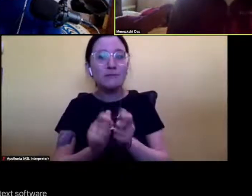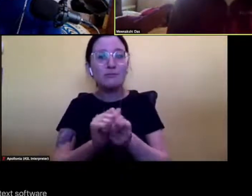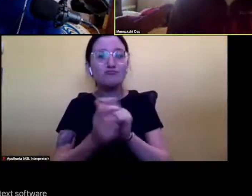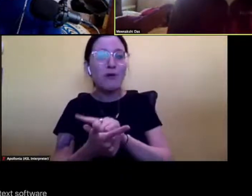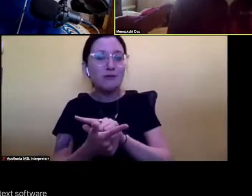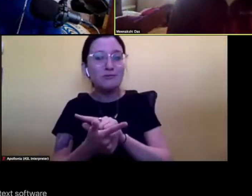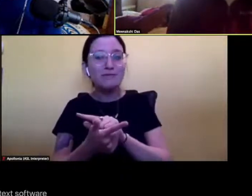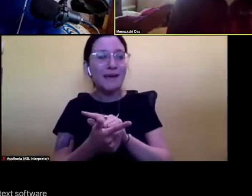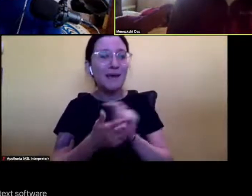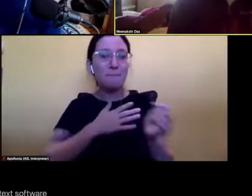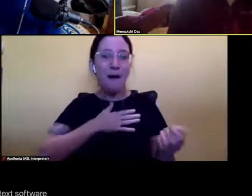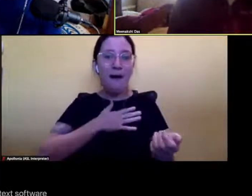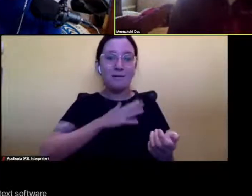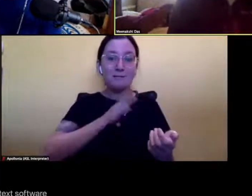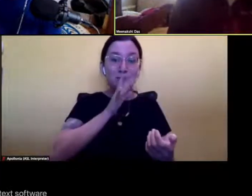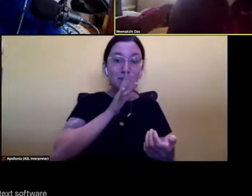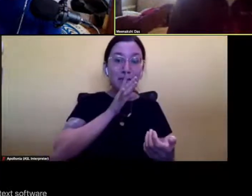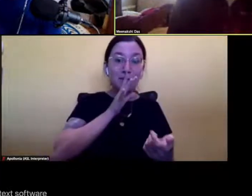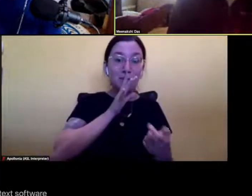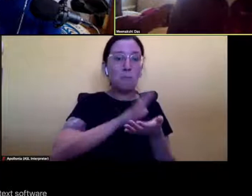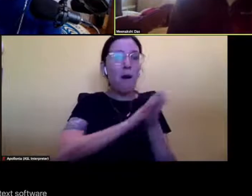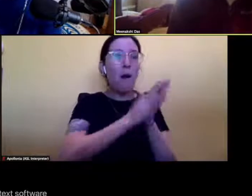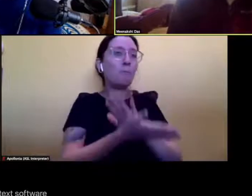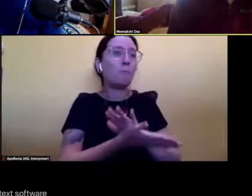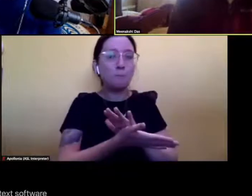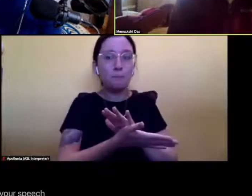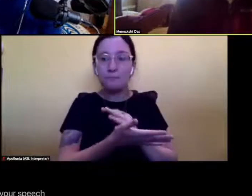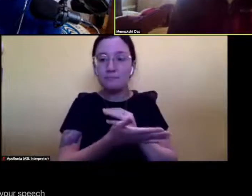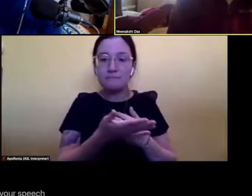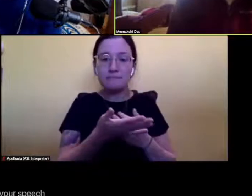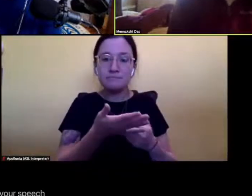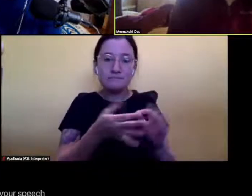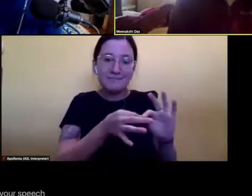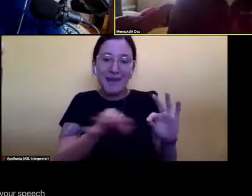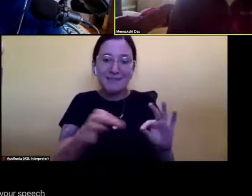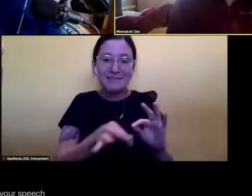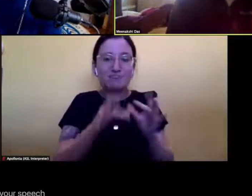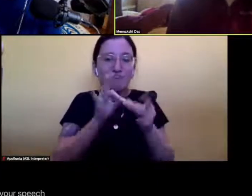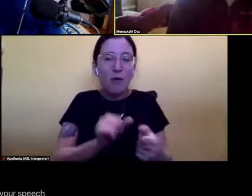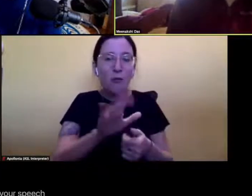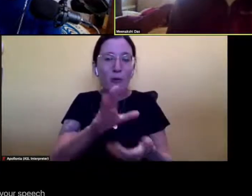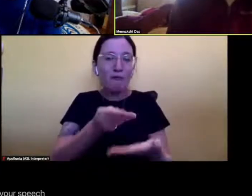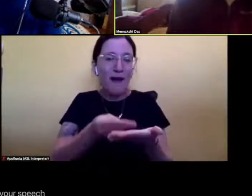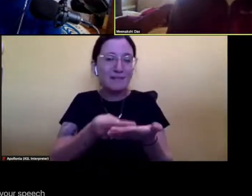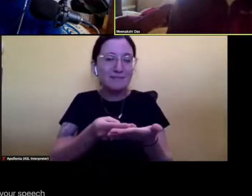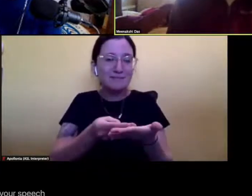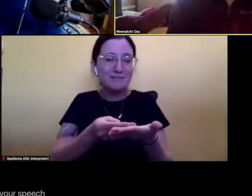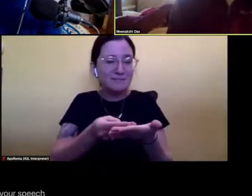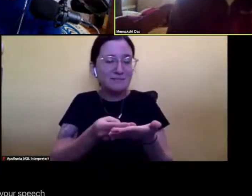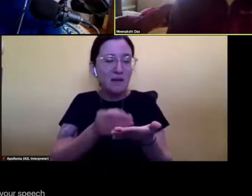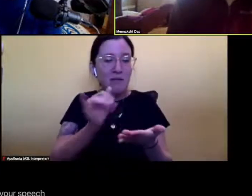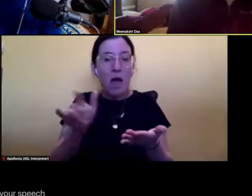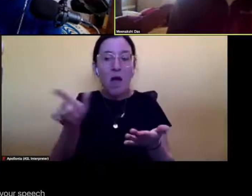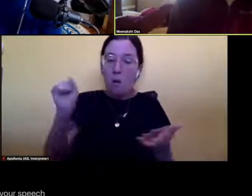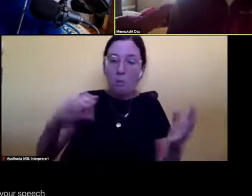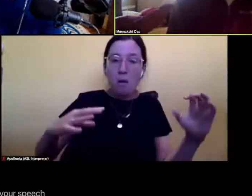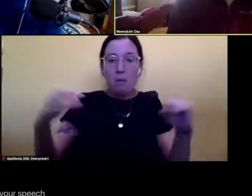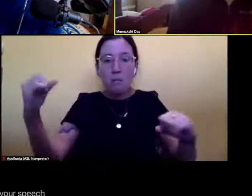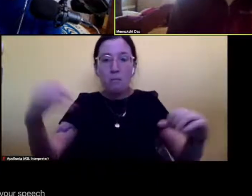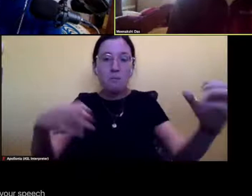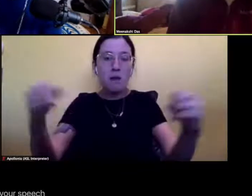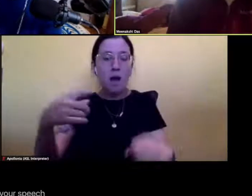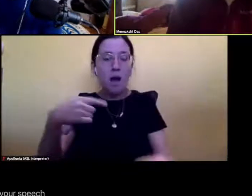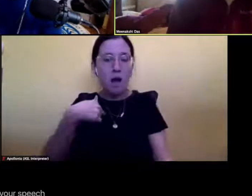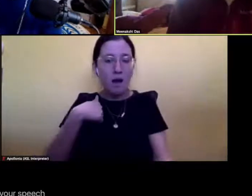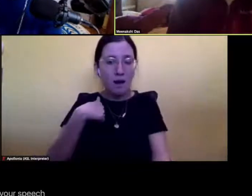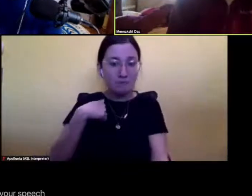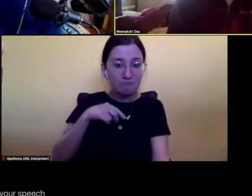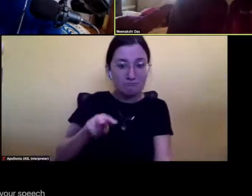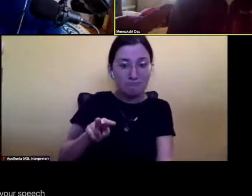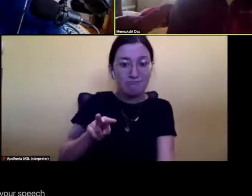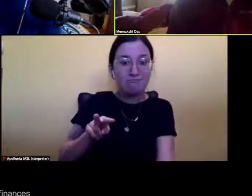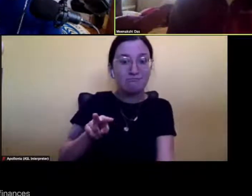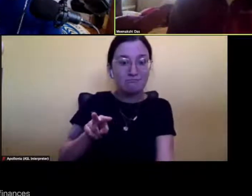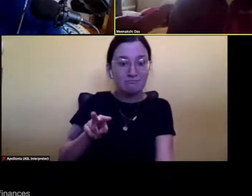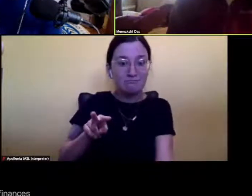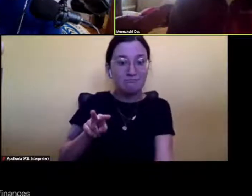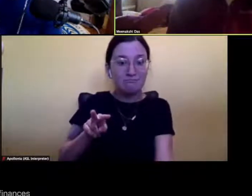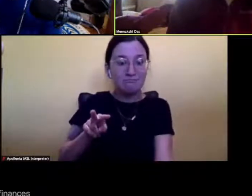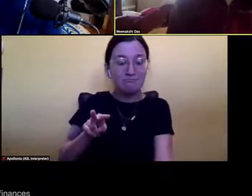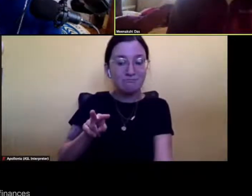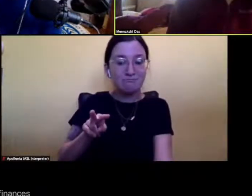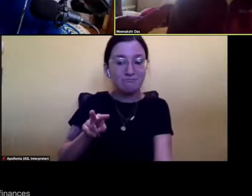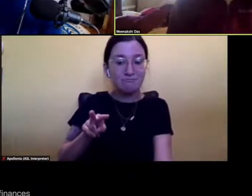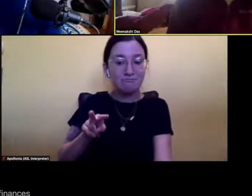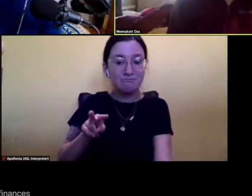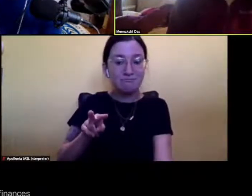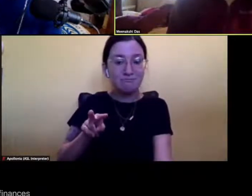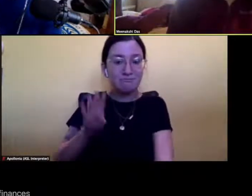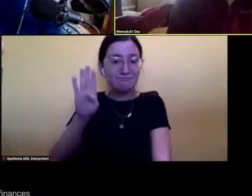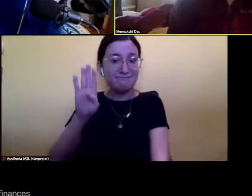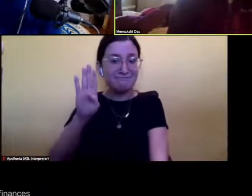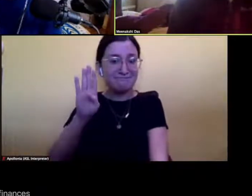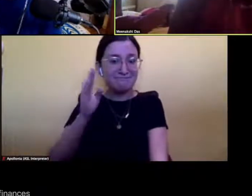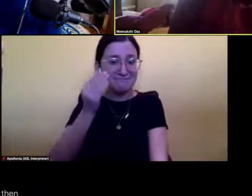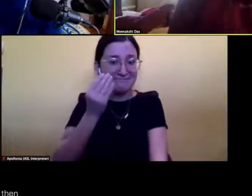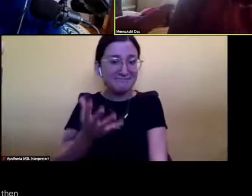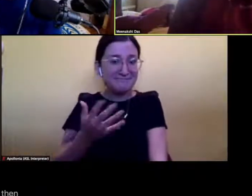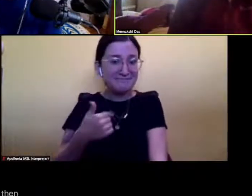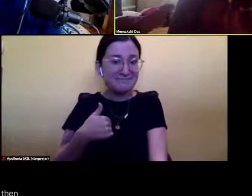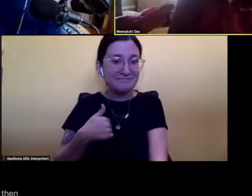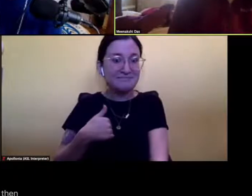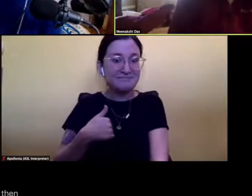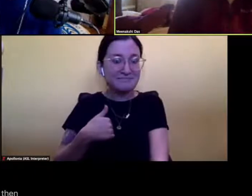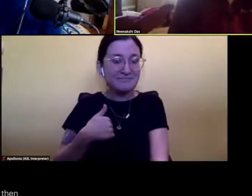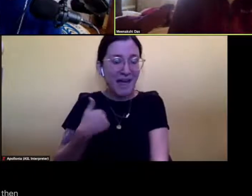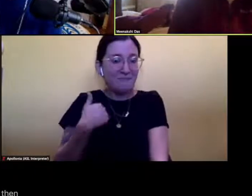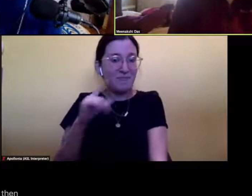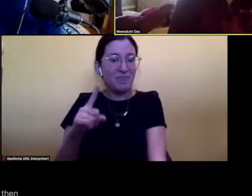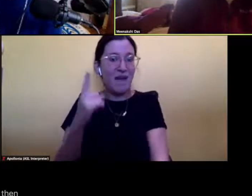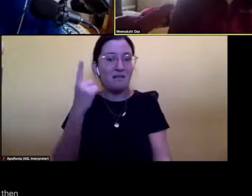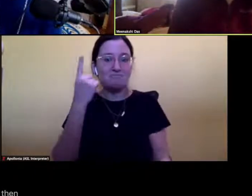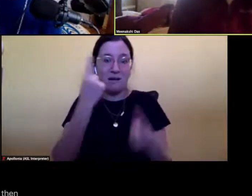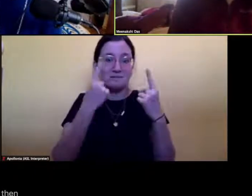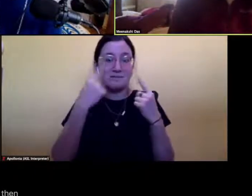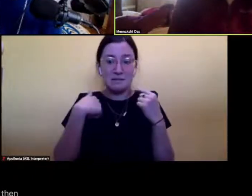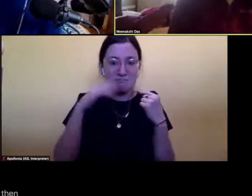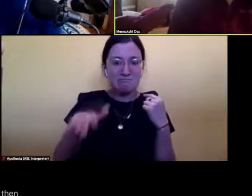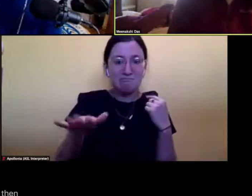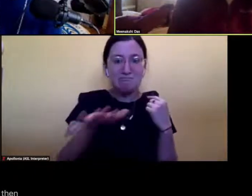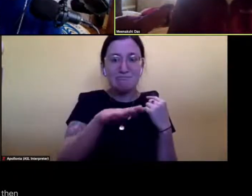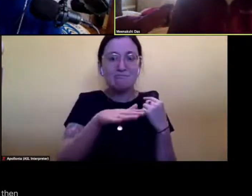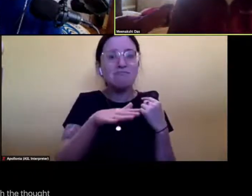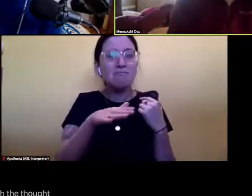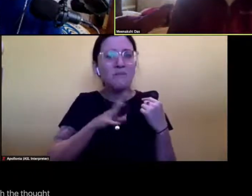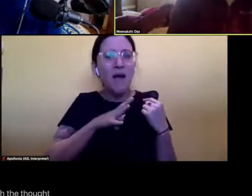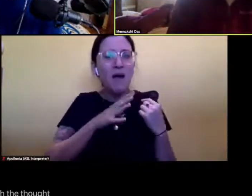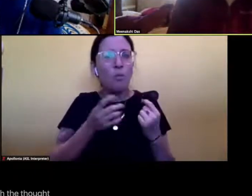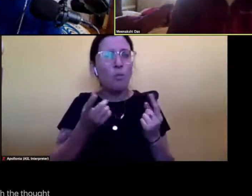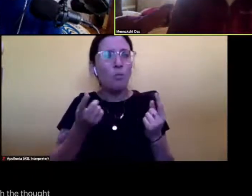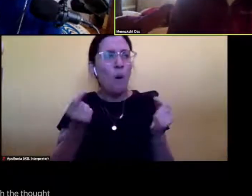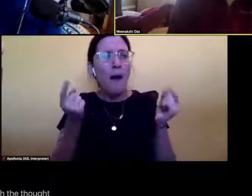your speech to your finances. But then I came up with the thought of what about the people who